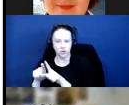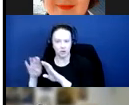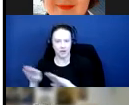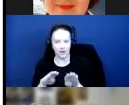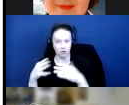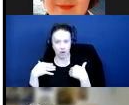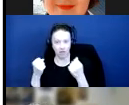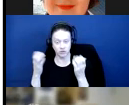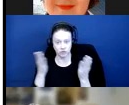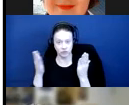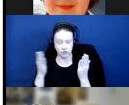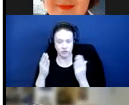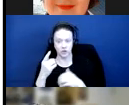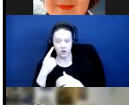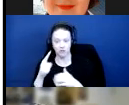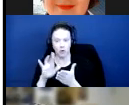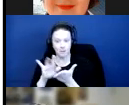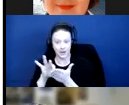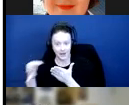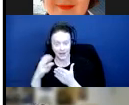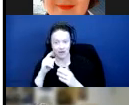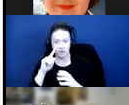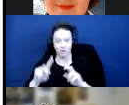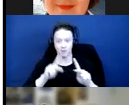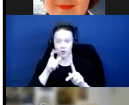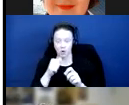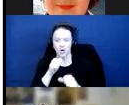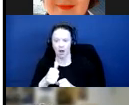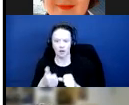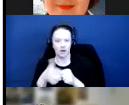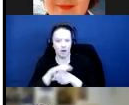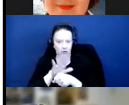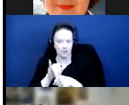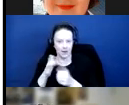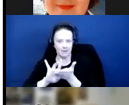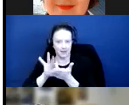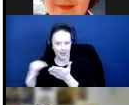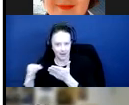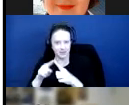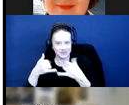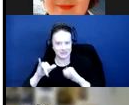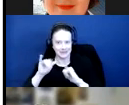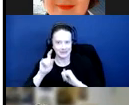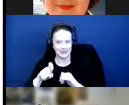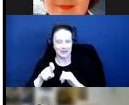but also for people who aren't covered by Medicaid, but still need behavioral health services.